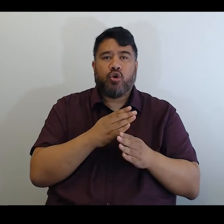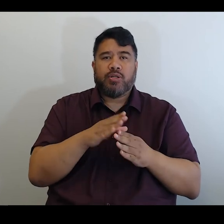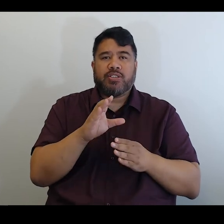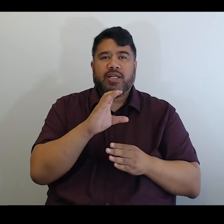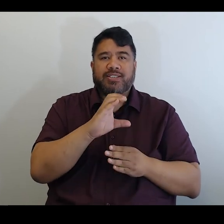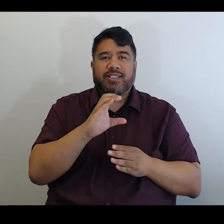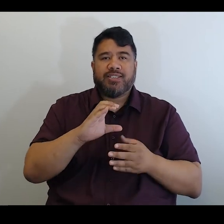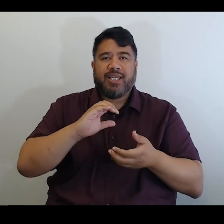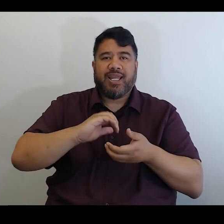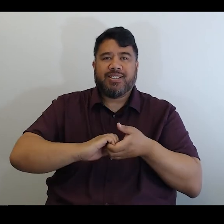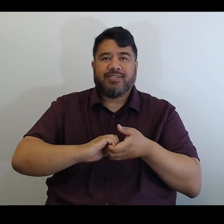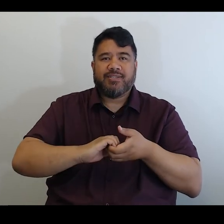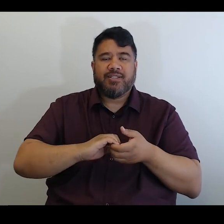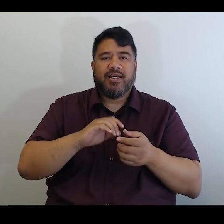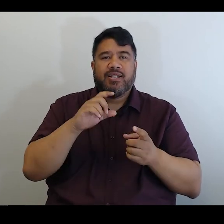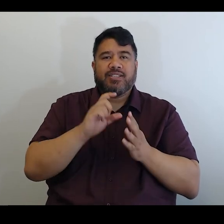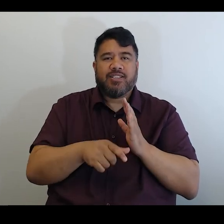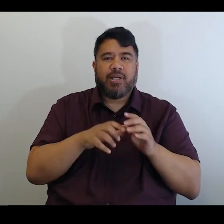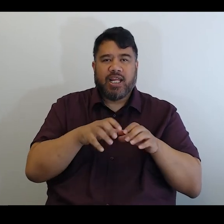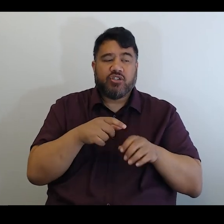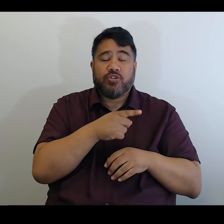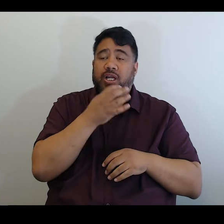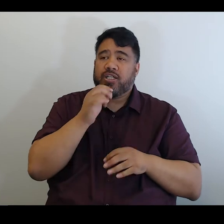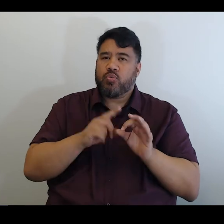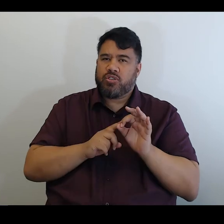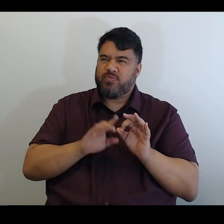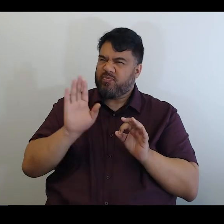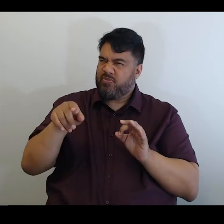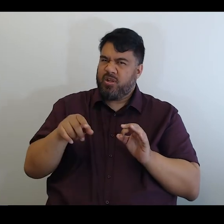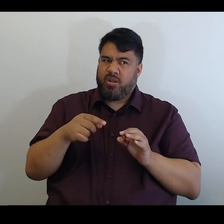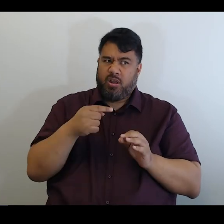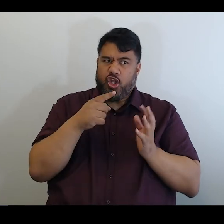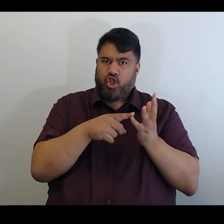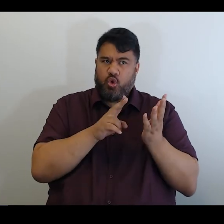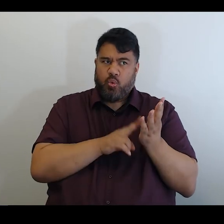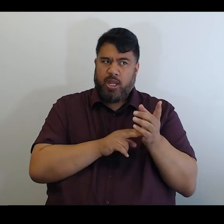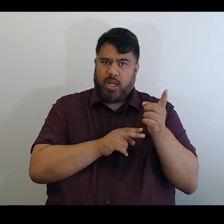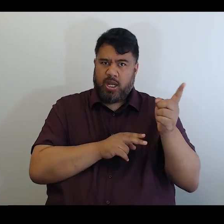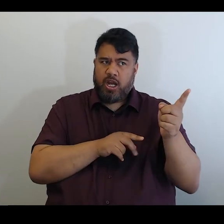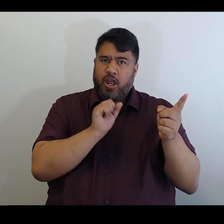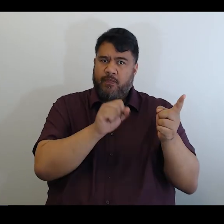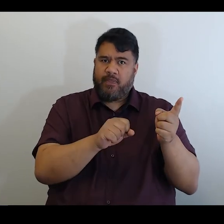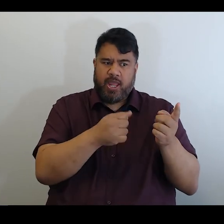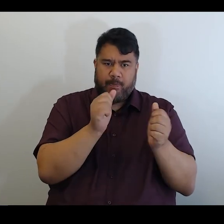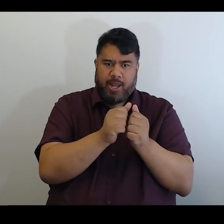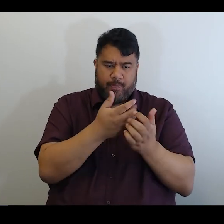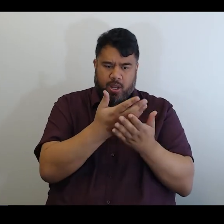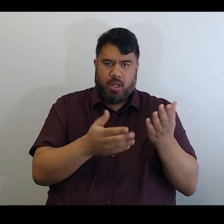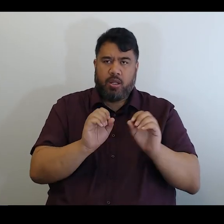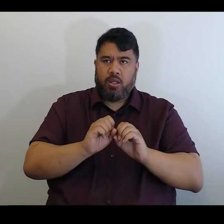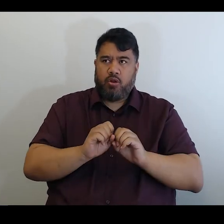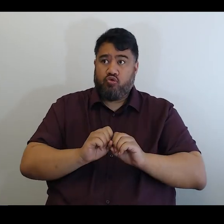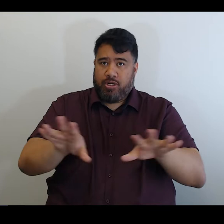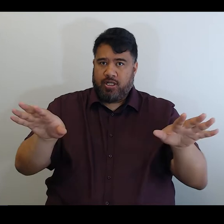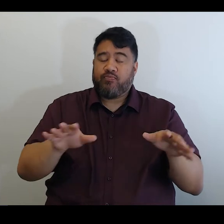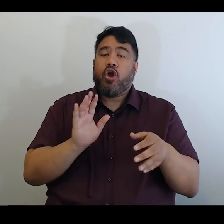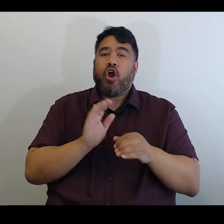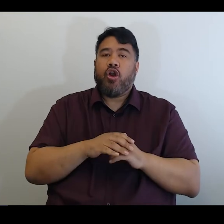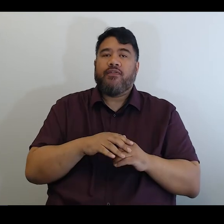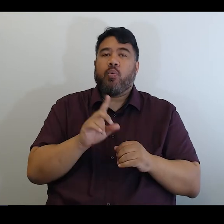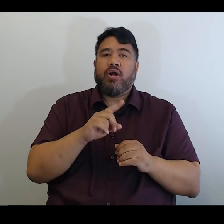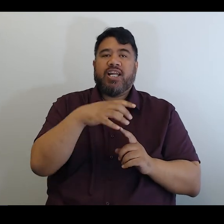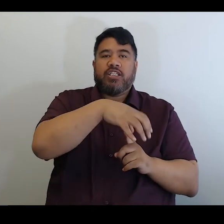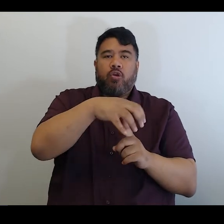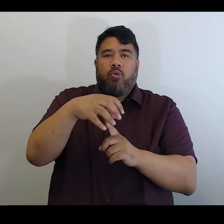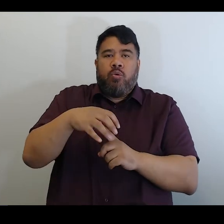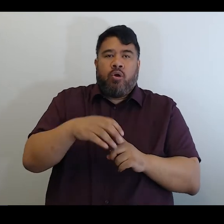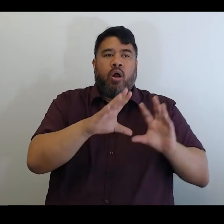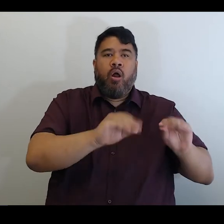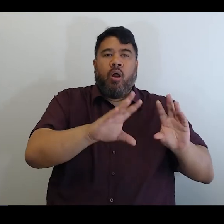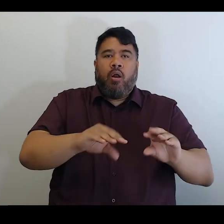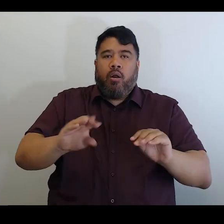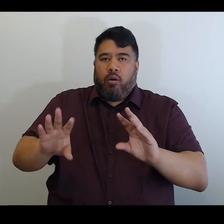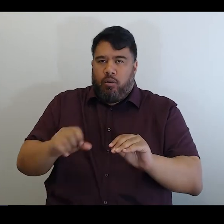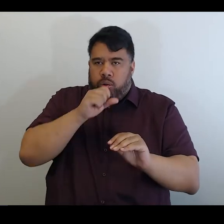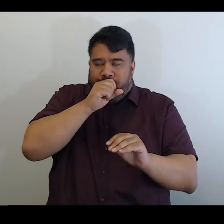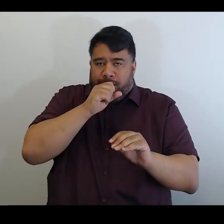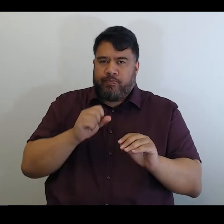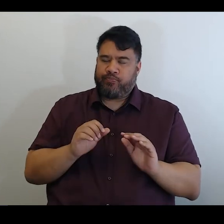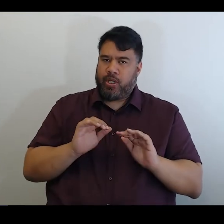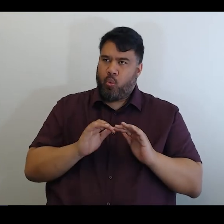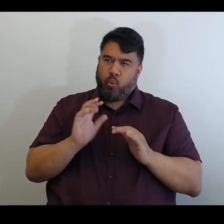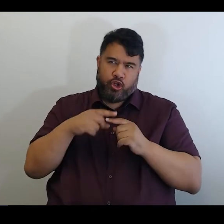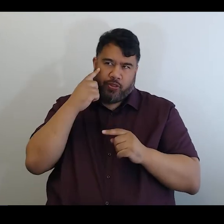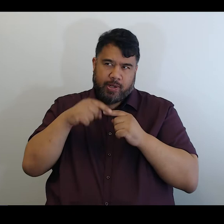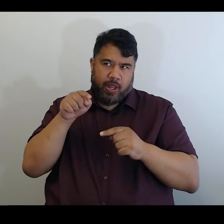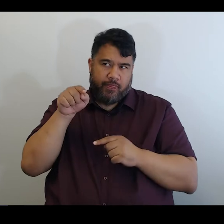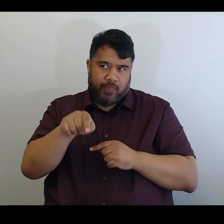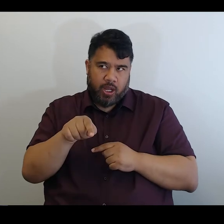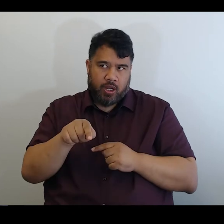What is Whaikaha’s position on the paper released by the UN on deinstitutionalization in the context of the way forward within Aotearoa? Now I know you spoke a little bit about institutionalization